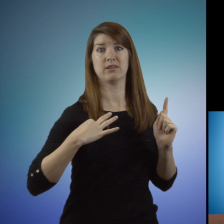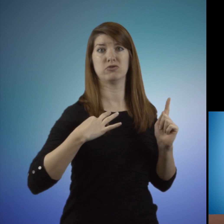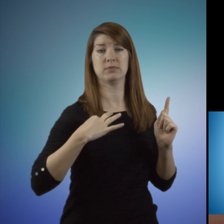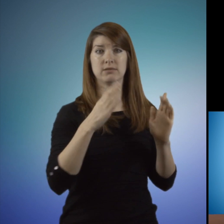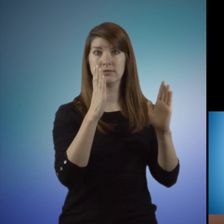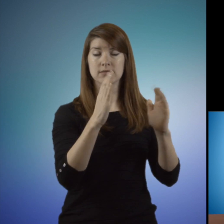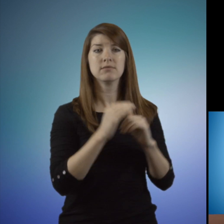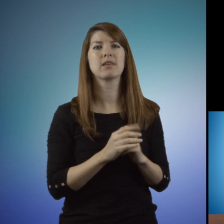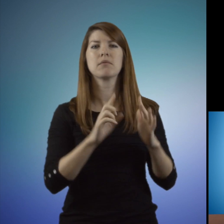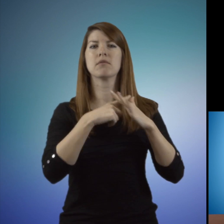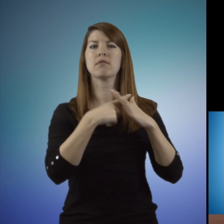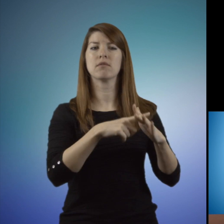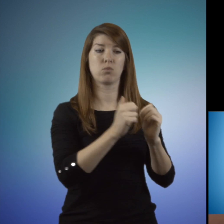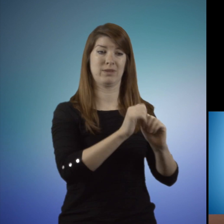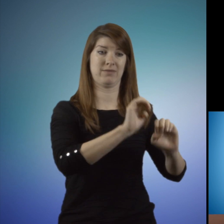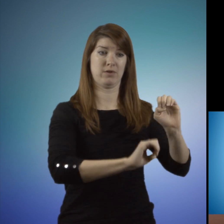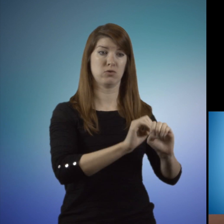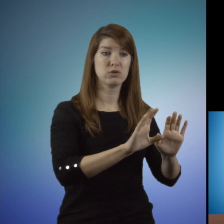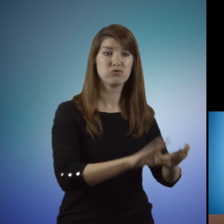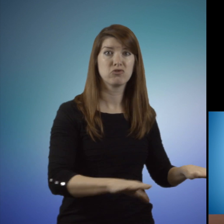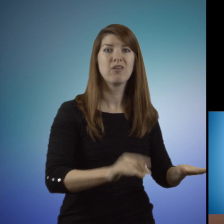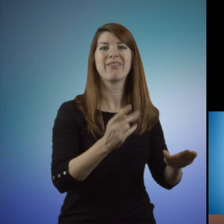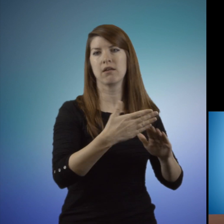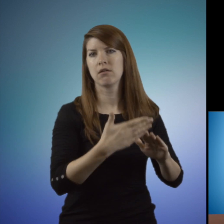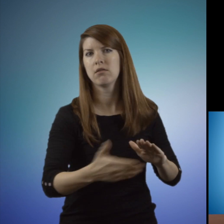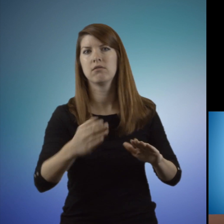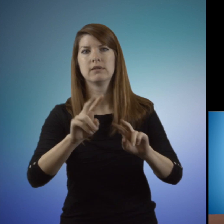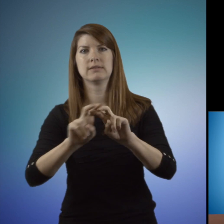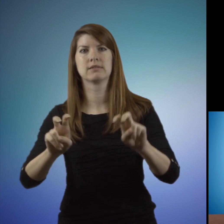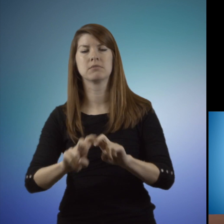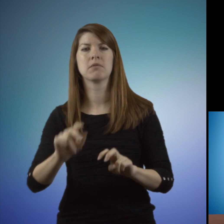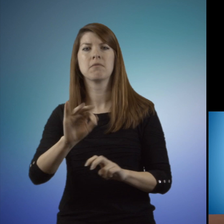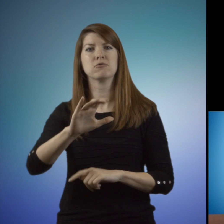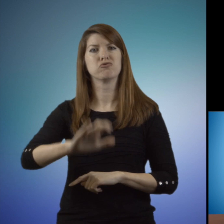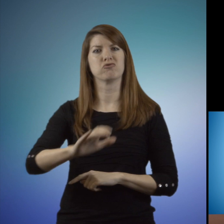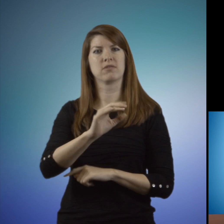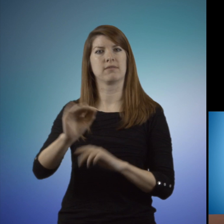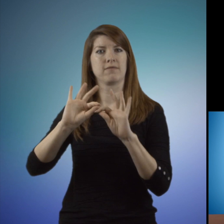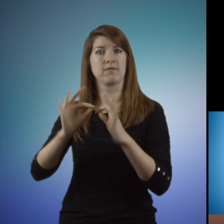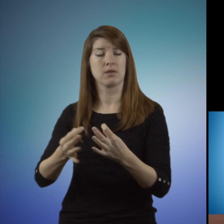And then follows with assessment of the child and family. So, the evaluation is for eligibility.